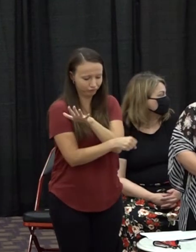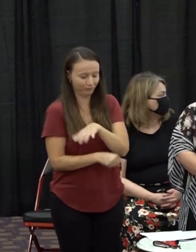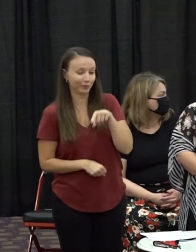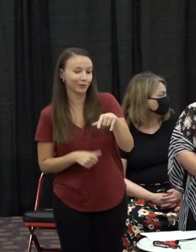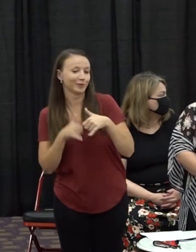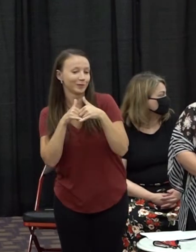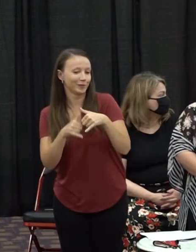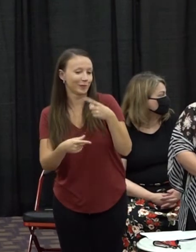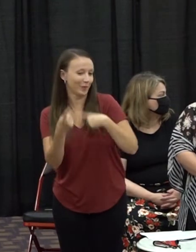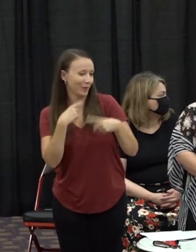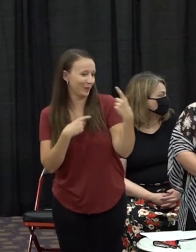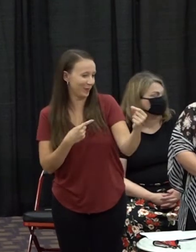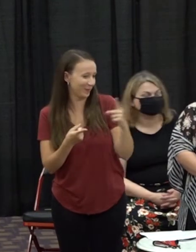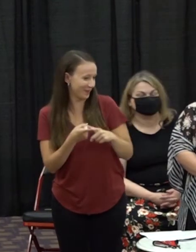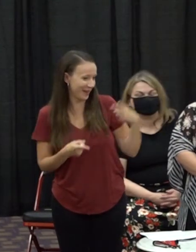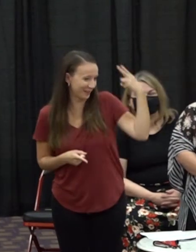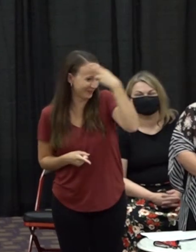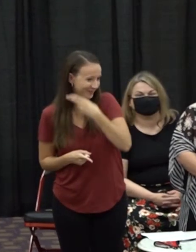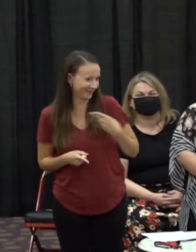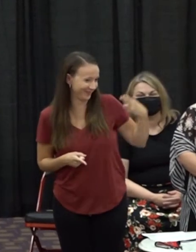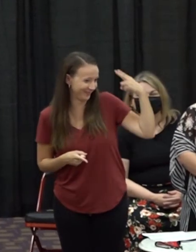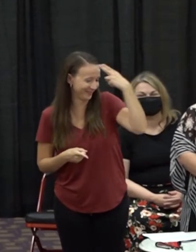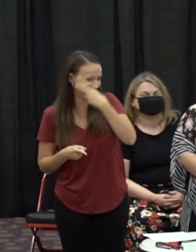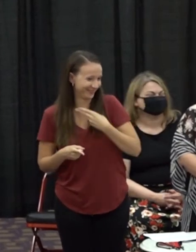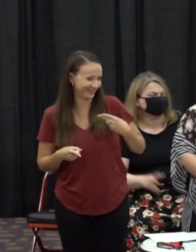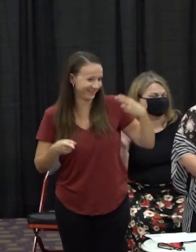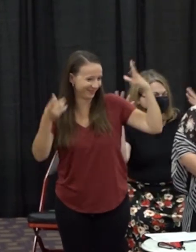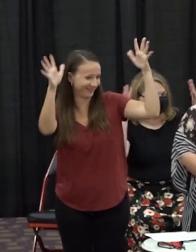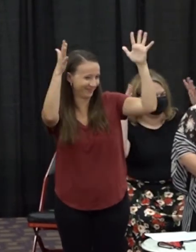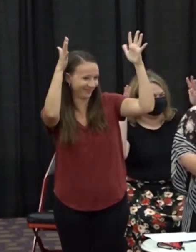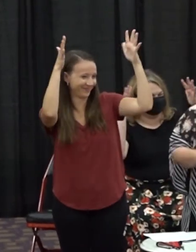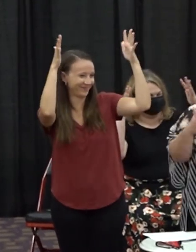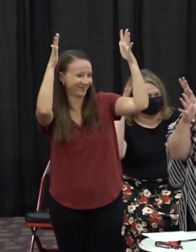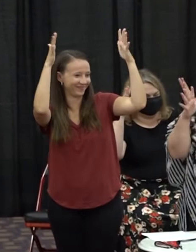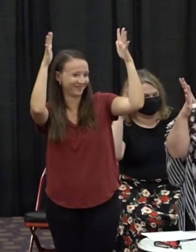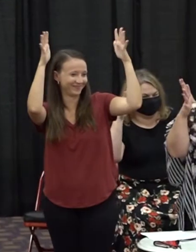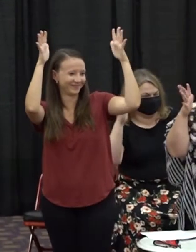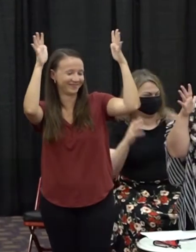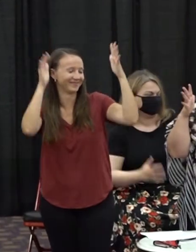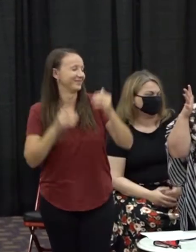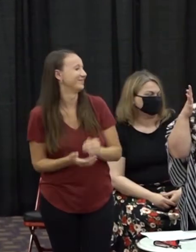And is empowering to others. That is Hope Johnson.